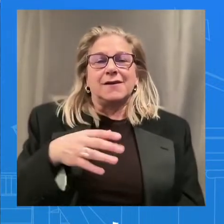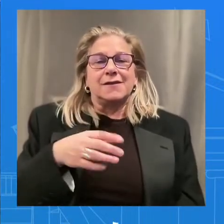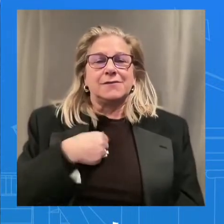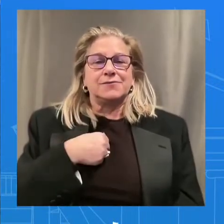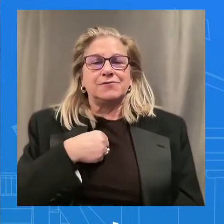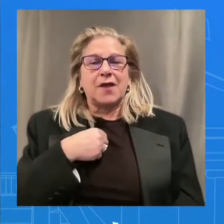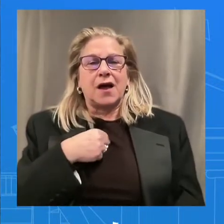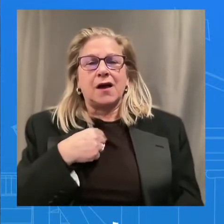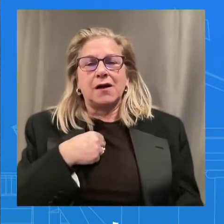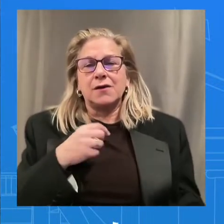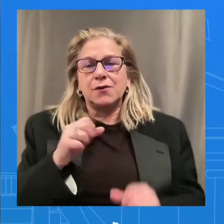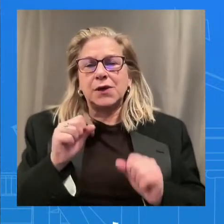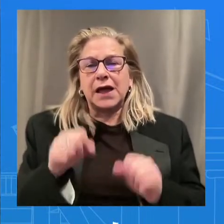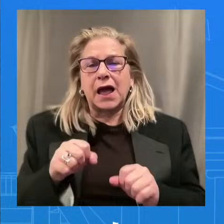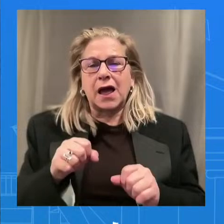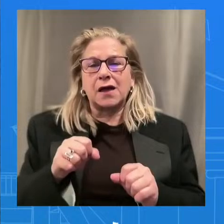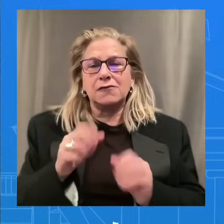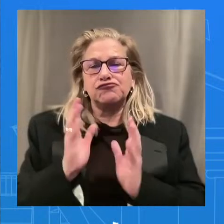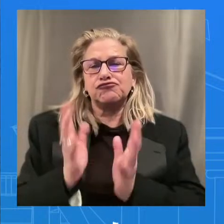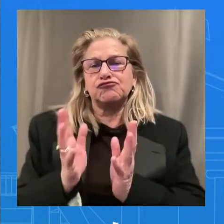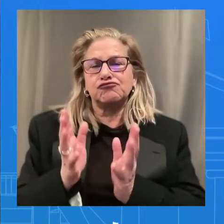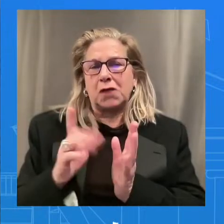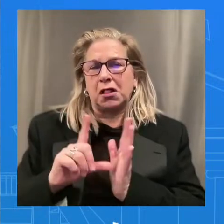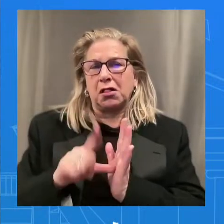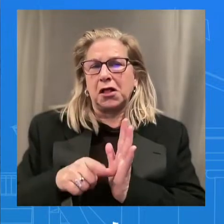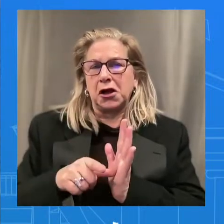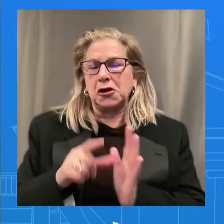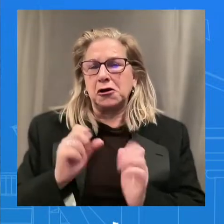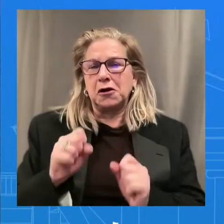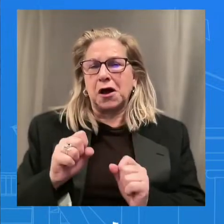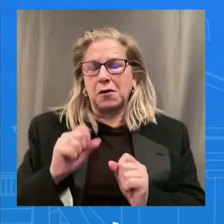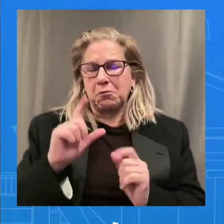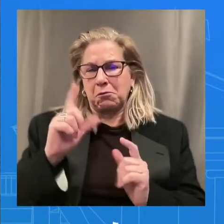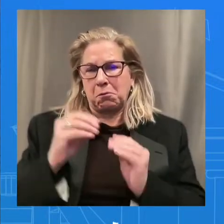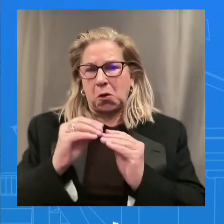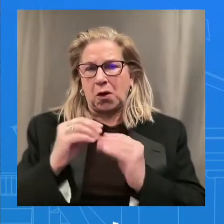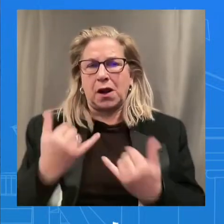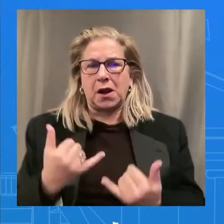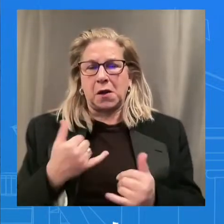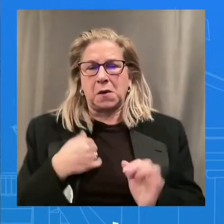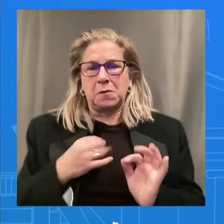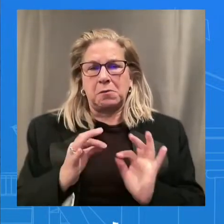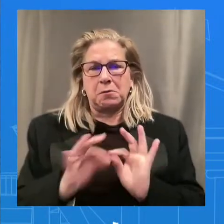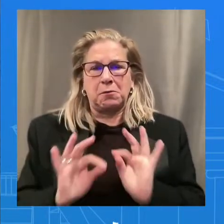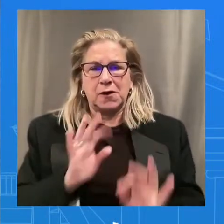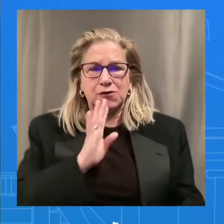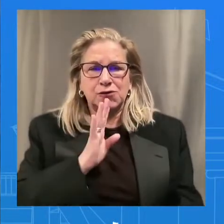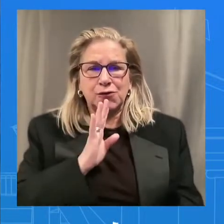Ms. Jean-Pierre: Okay. Don’t put anything out there, please. The Press: True. Some Republicans are saying that -- Ms. Jean-Pierre: Yeah.